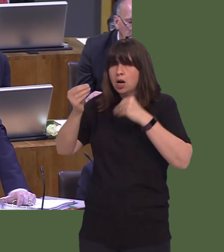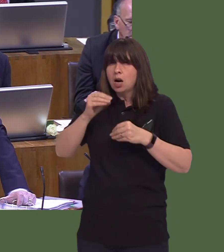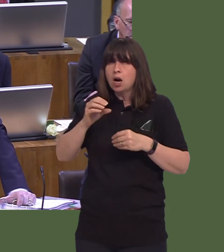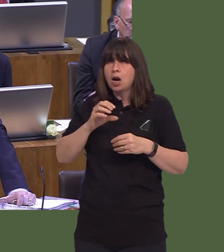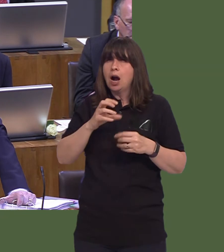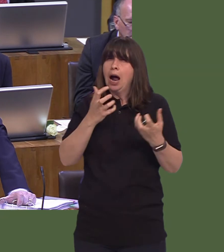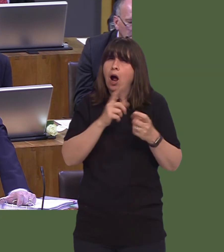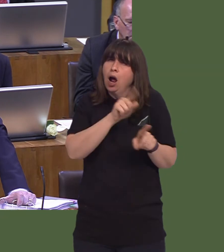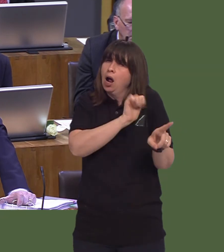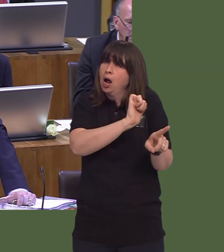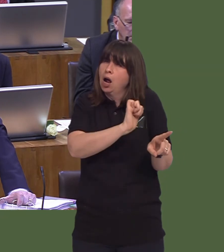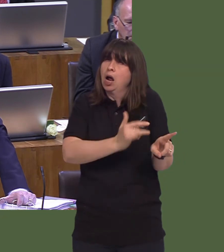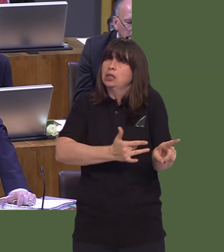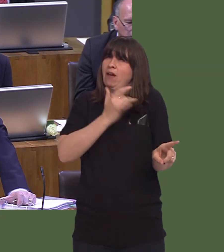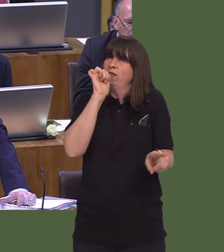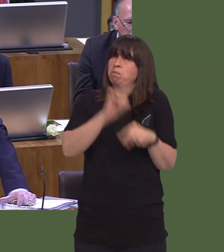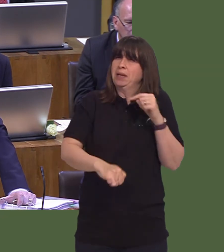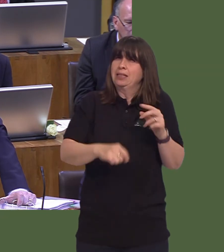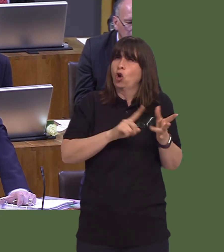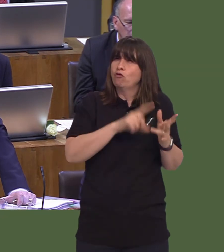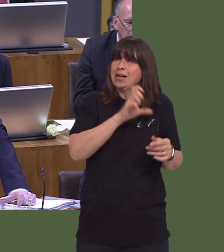our participation, for example, in international studies.